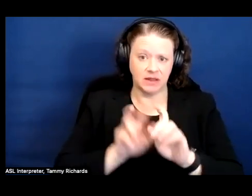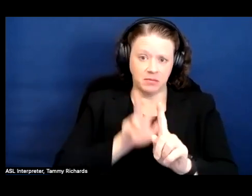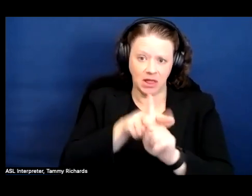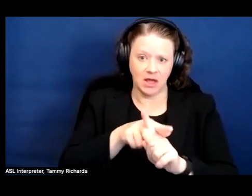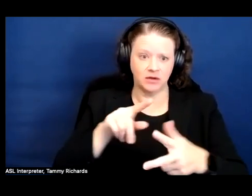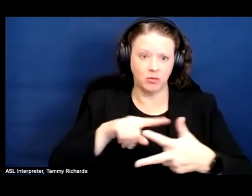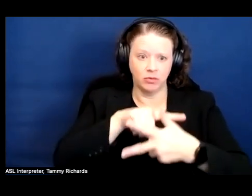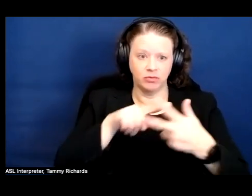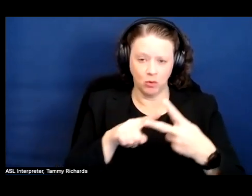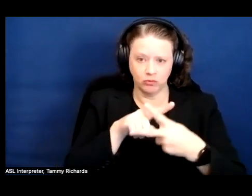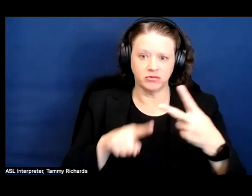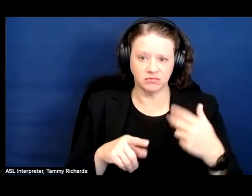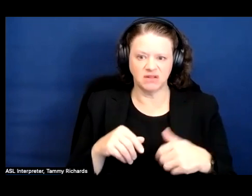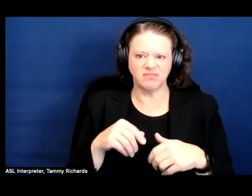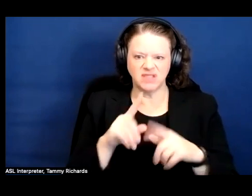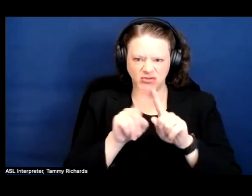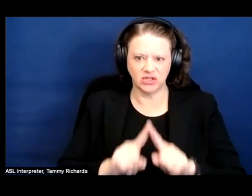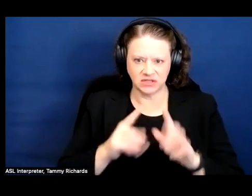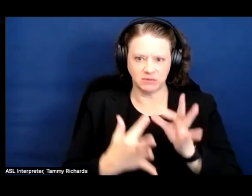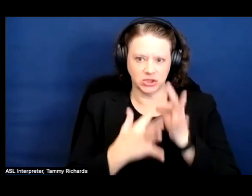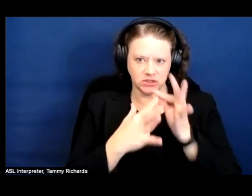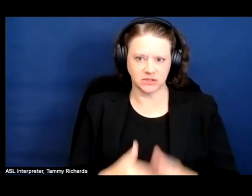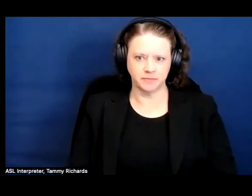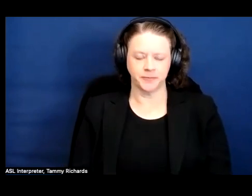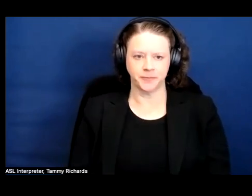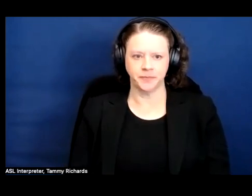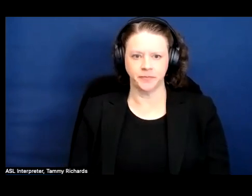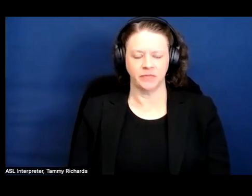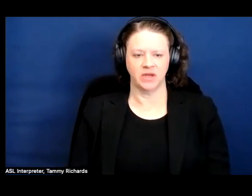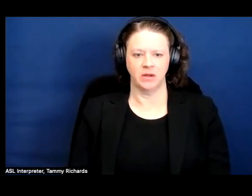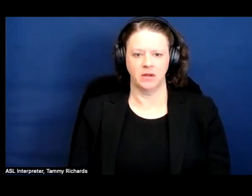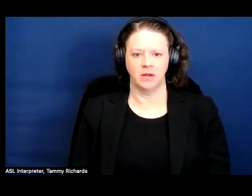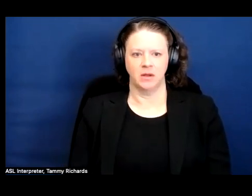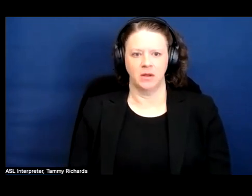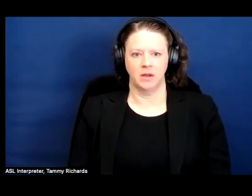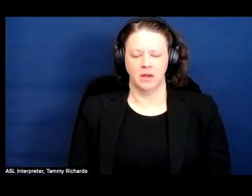on how often you change litter boxes and things like that, which is really regulating somebody's housekeeping habits.